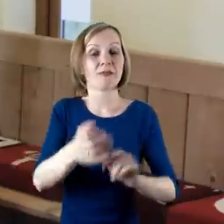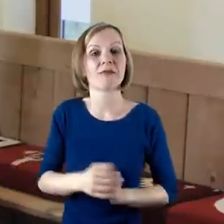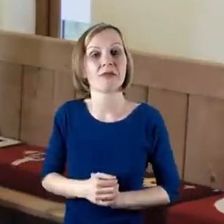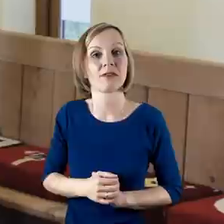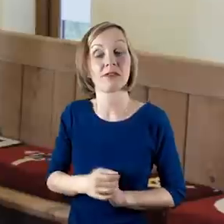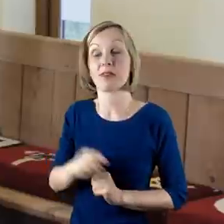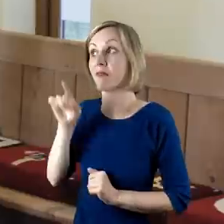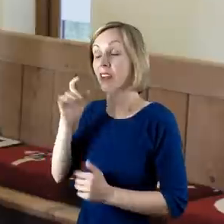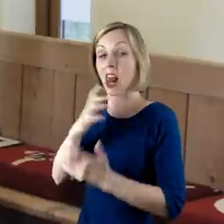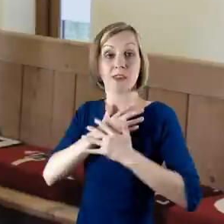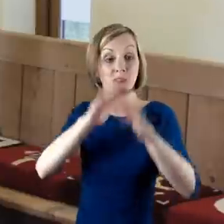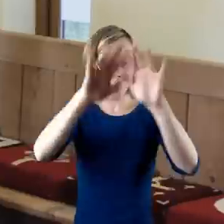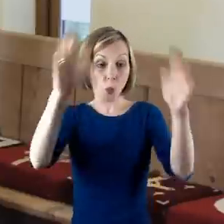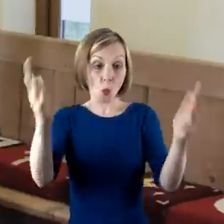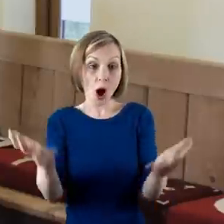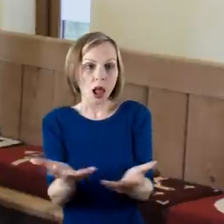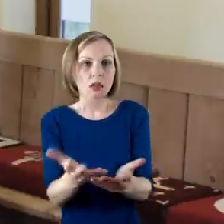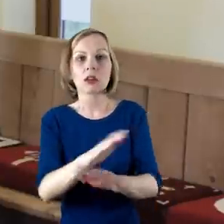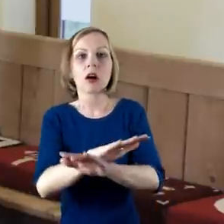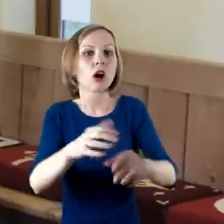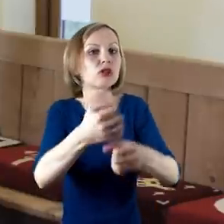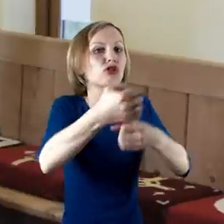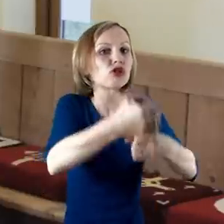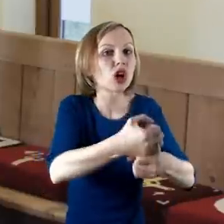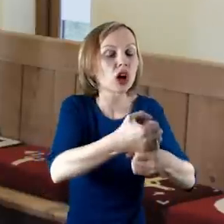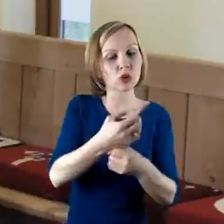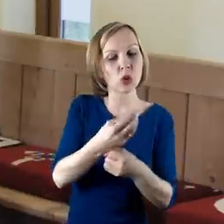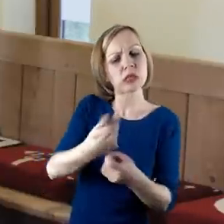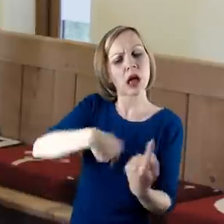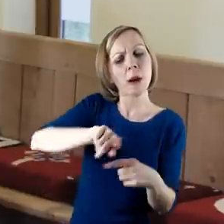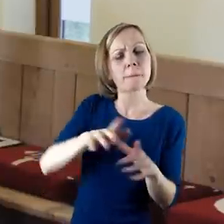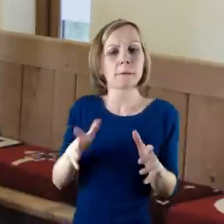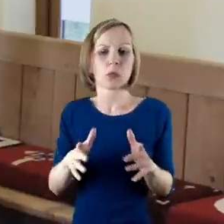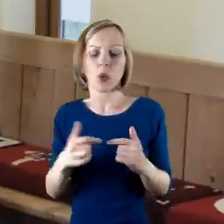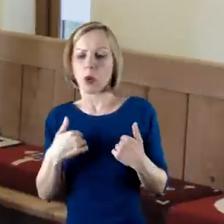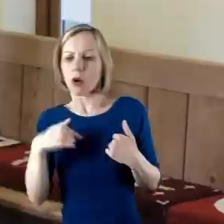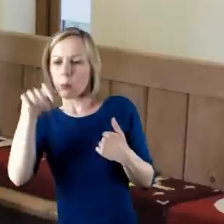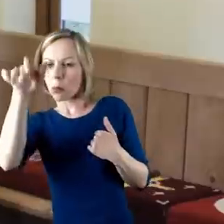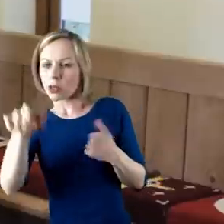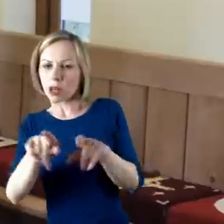not just the ones who look like us or think like us, but the whole world.